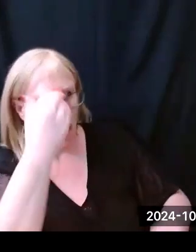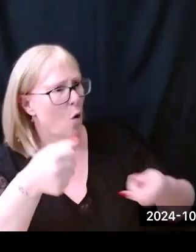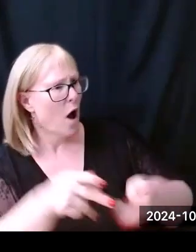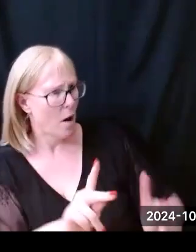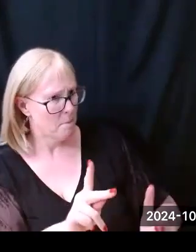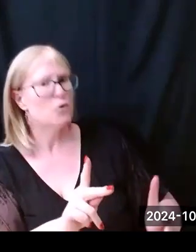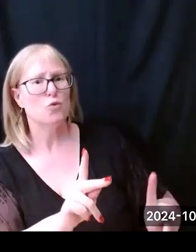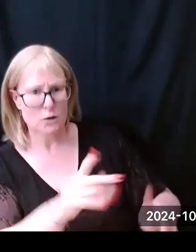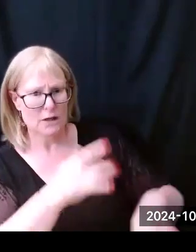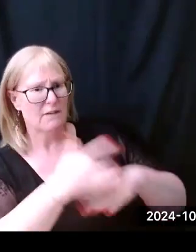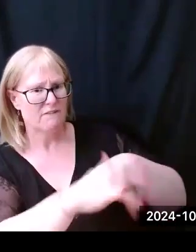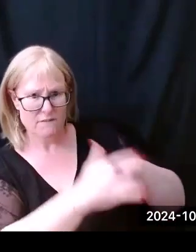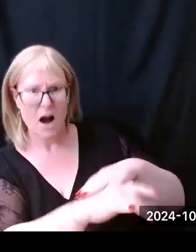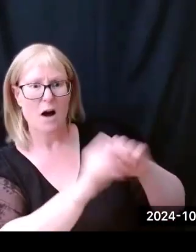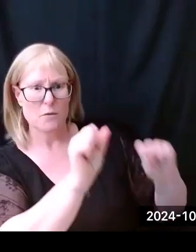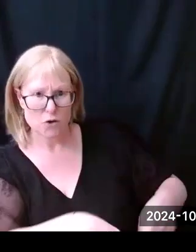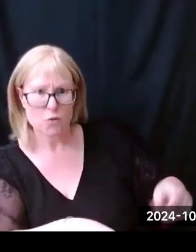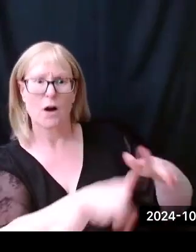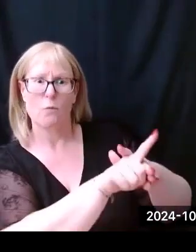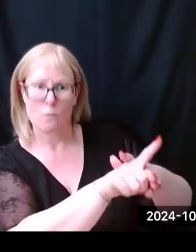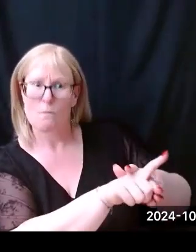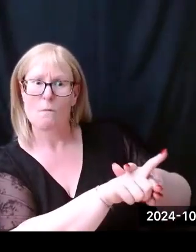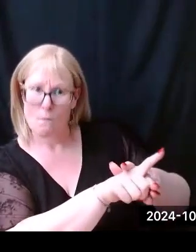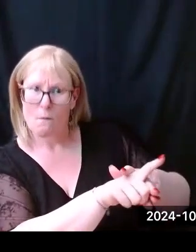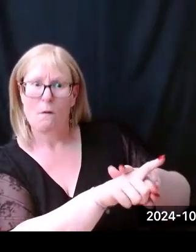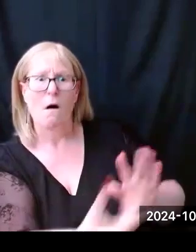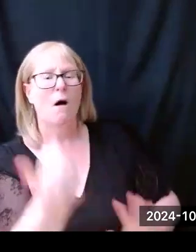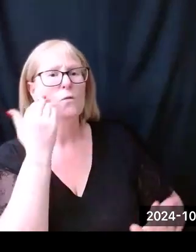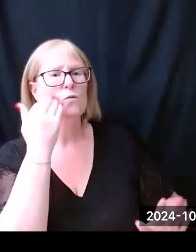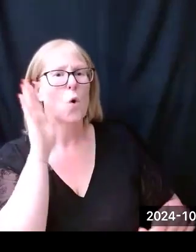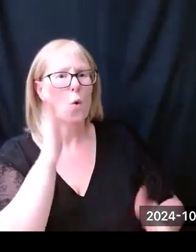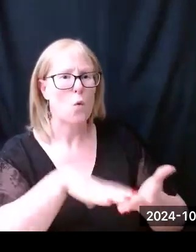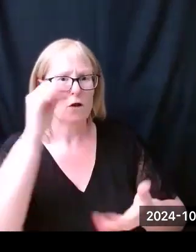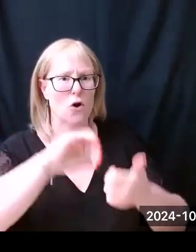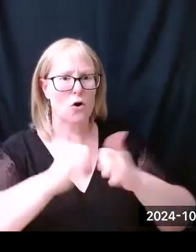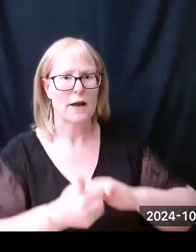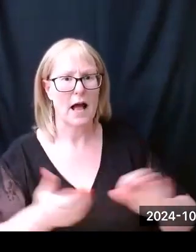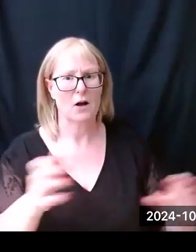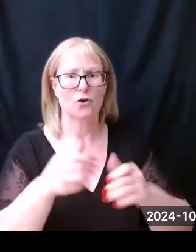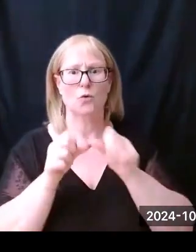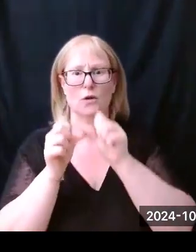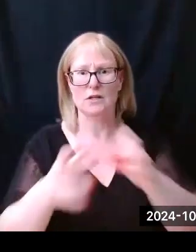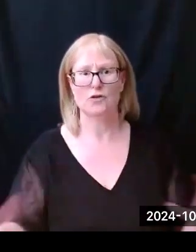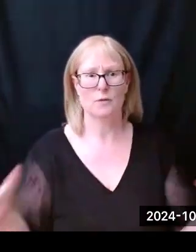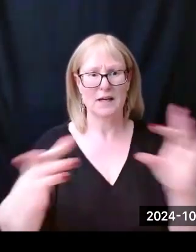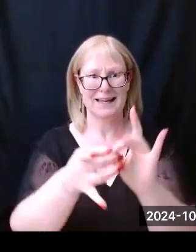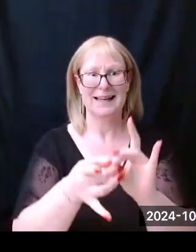I know that we'll find ways to stay connected with you after this evening. But again, my appreciation and thanks for